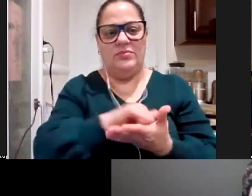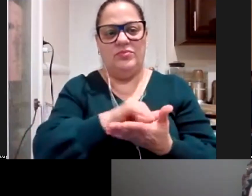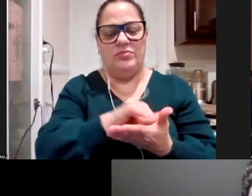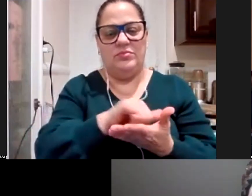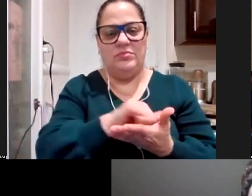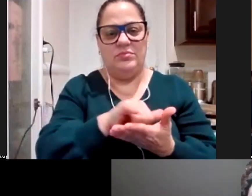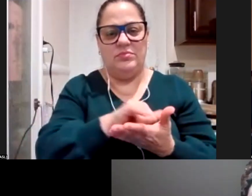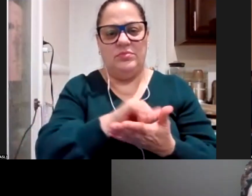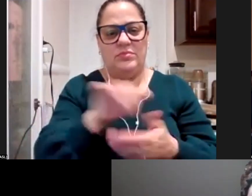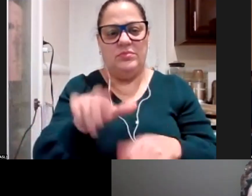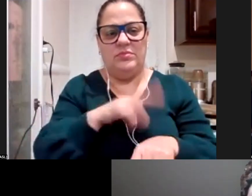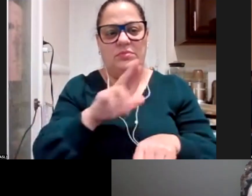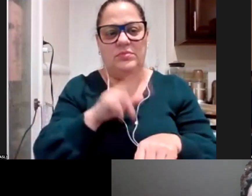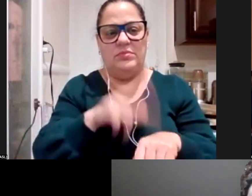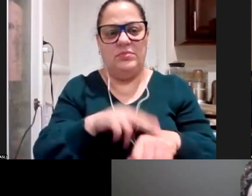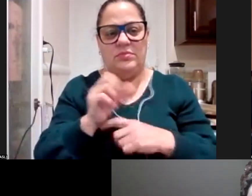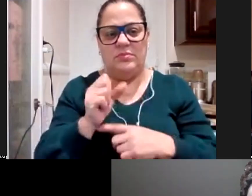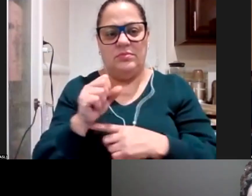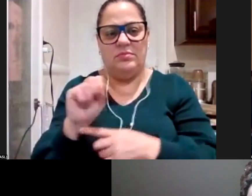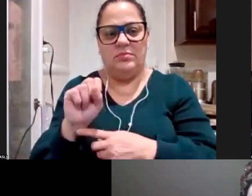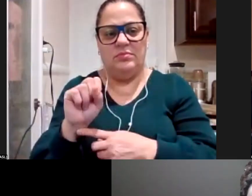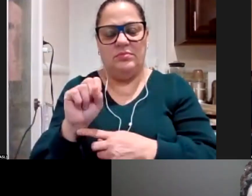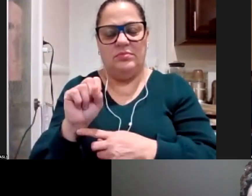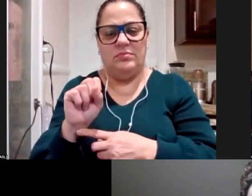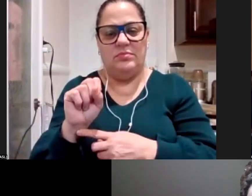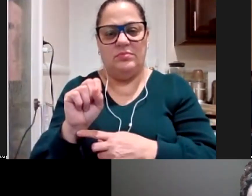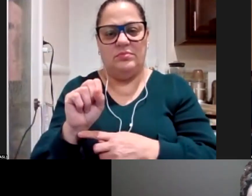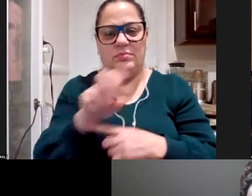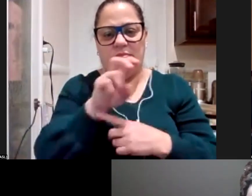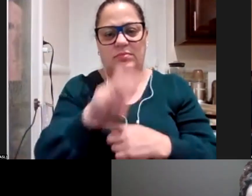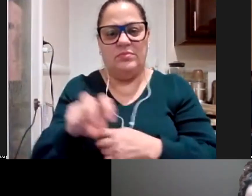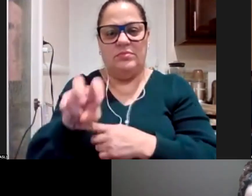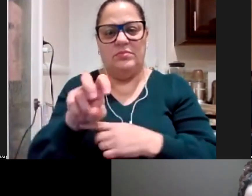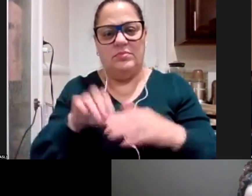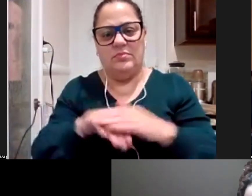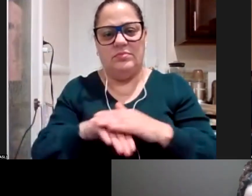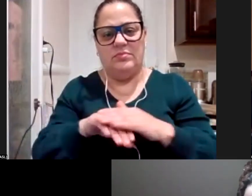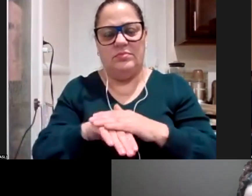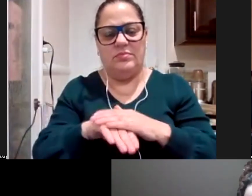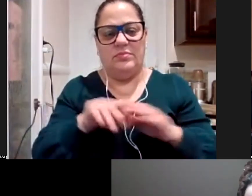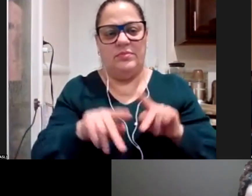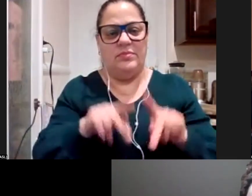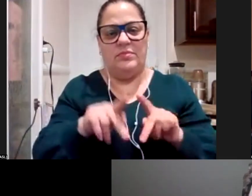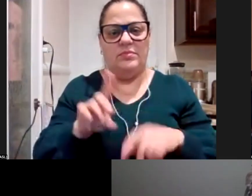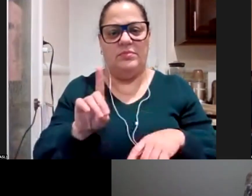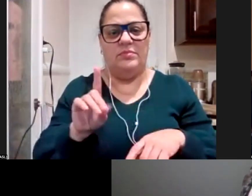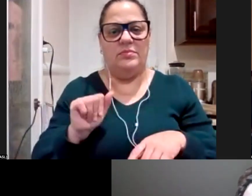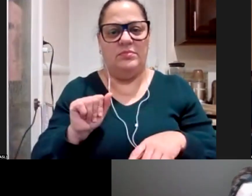of the national movement to make uh transportation accessible for people with disabilities. there was